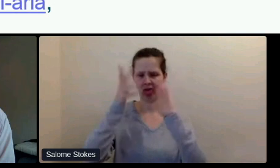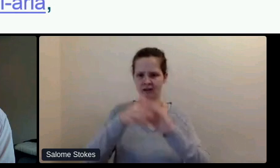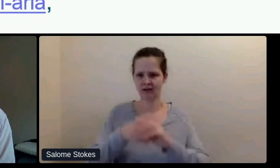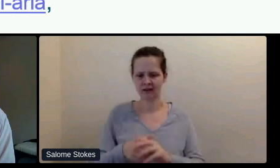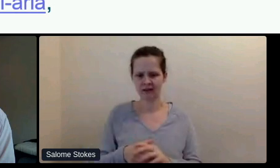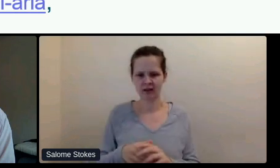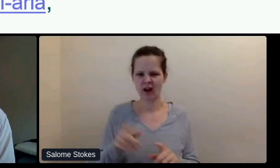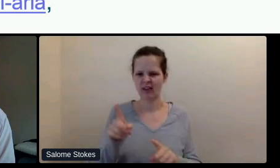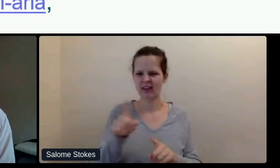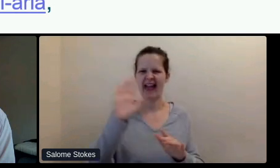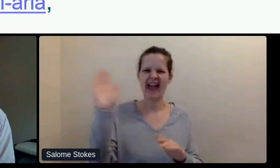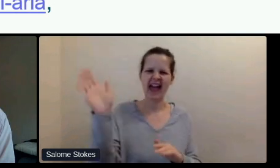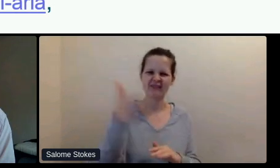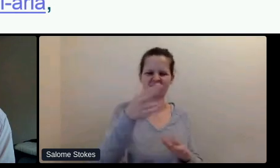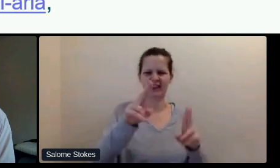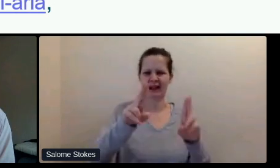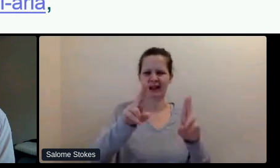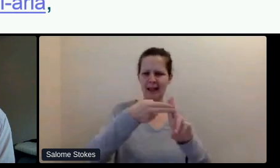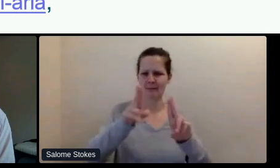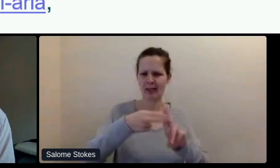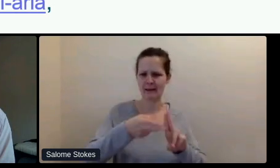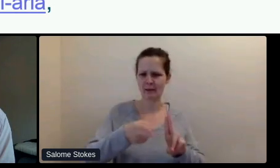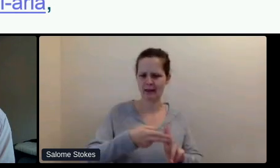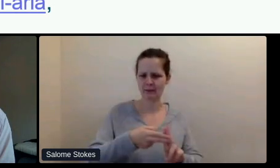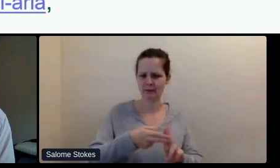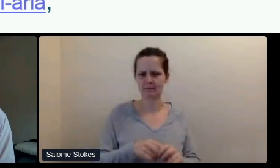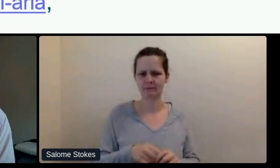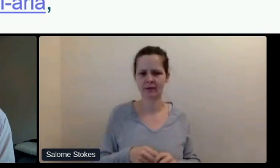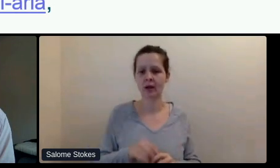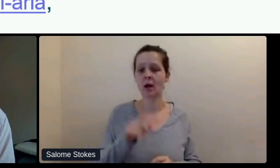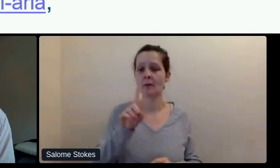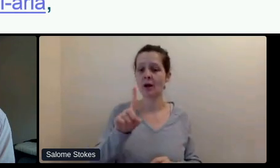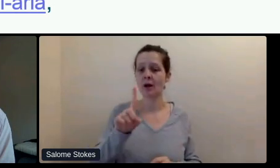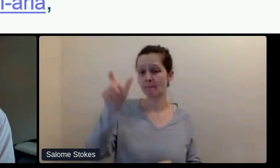which for a speech screen reader user, I'm sure would have been pretty overwhelming.